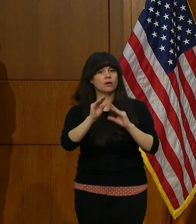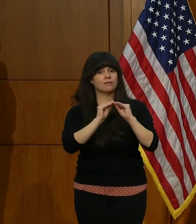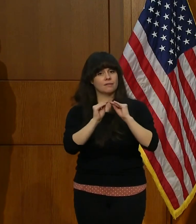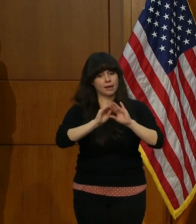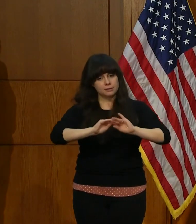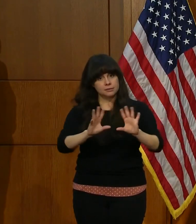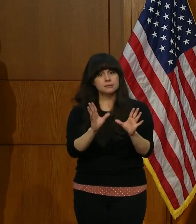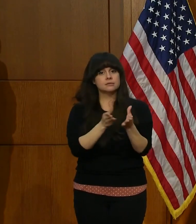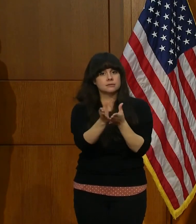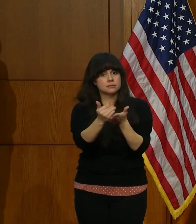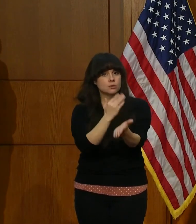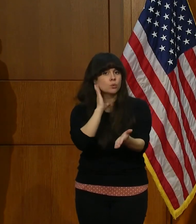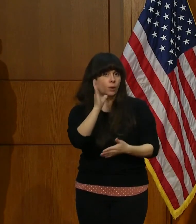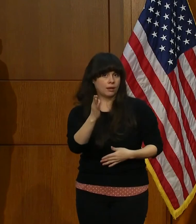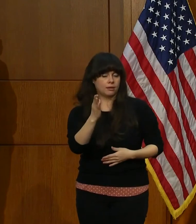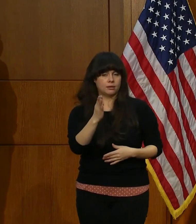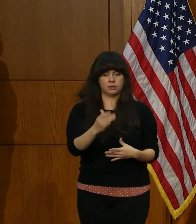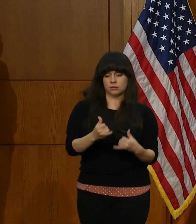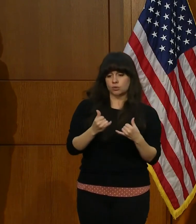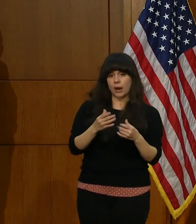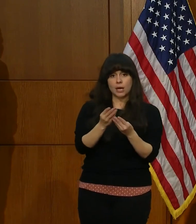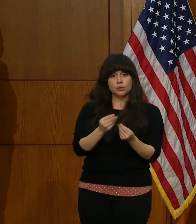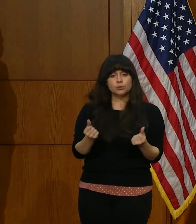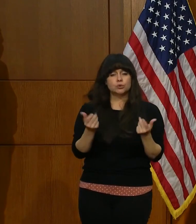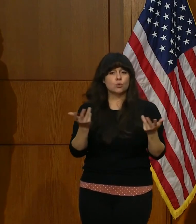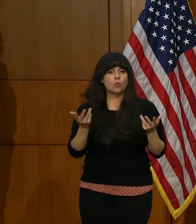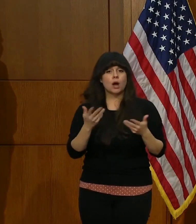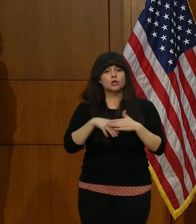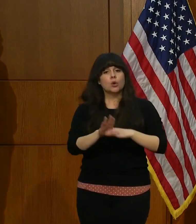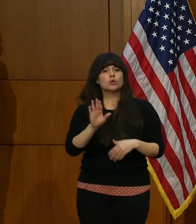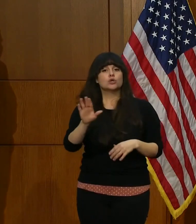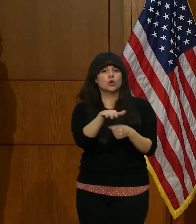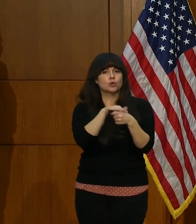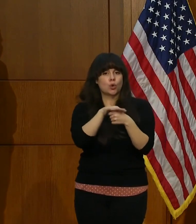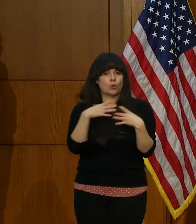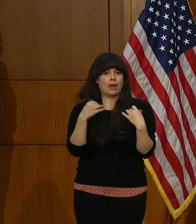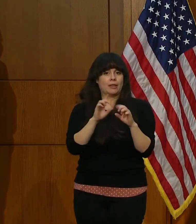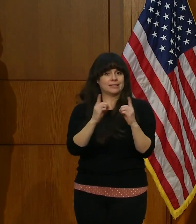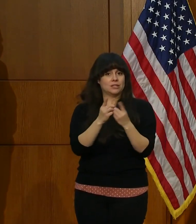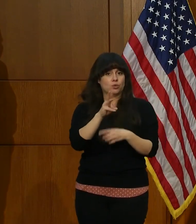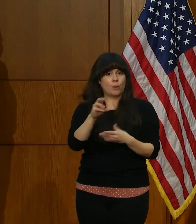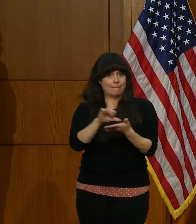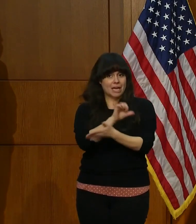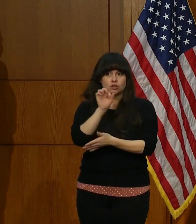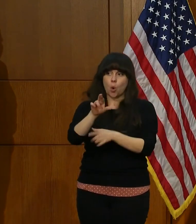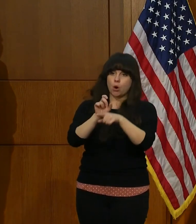TO HAVE THIS FIXED VERY SOON. RIGHT NOW. THE SOLUTION IS TO GO TO YOUR LOCAL HEALTH